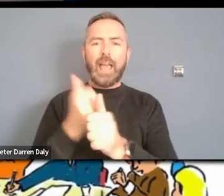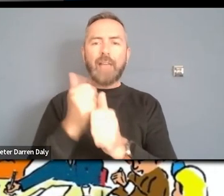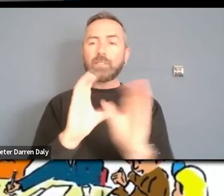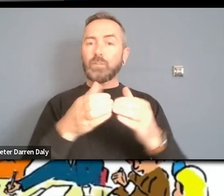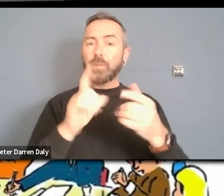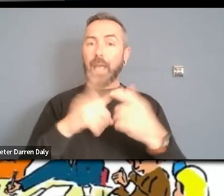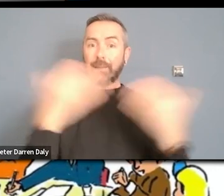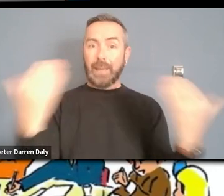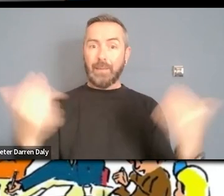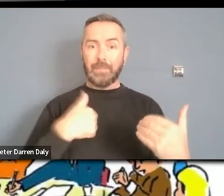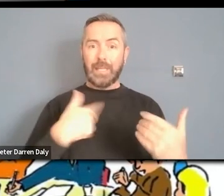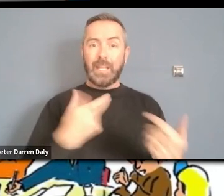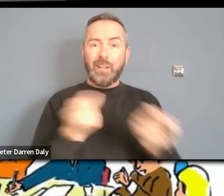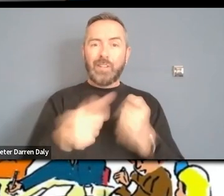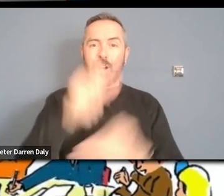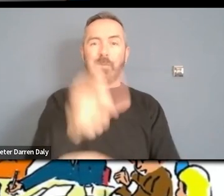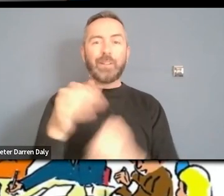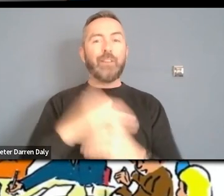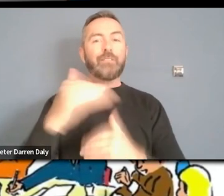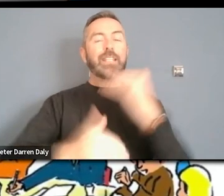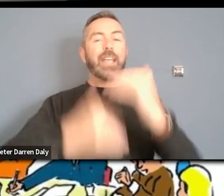chairperson of the Adult Service Council.